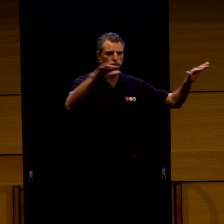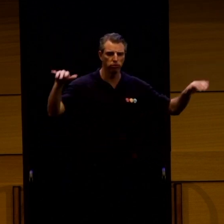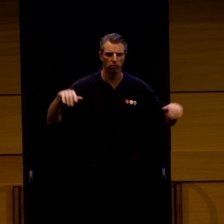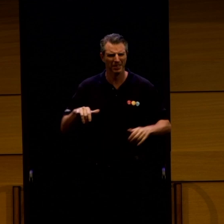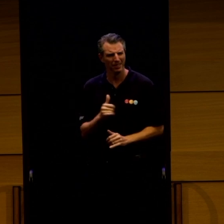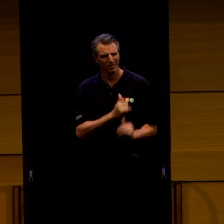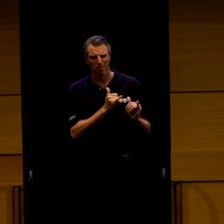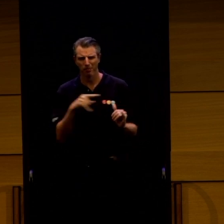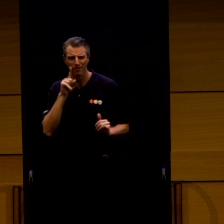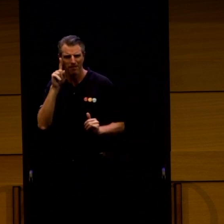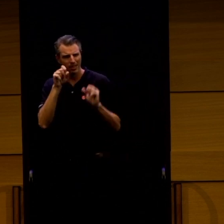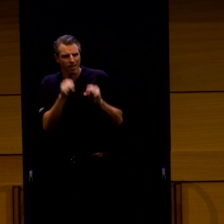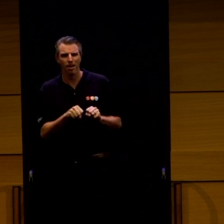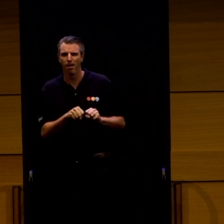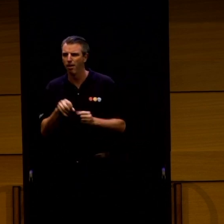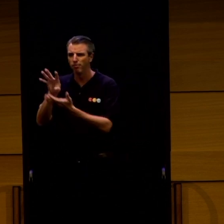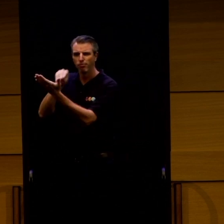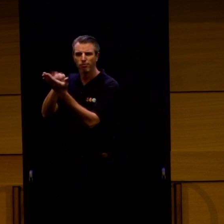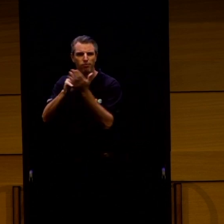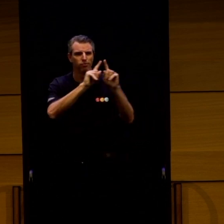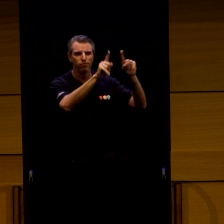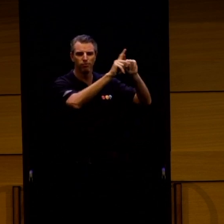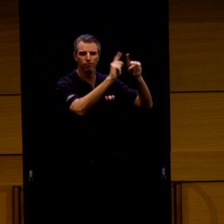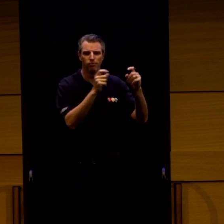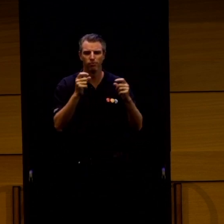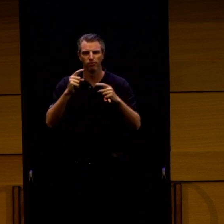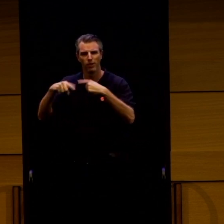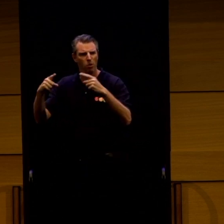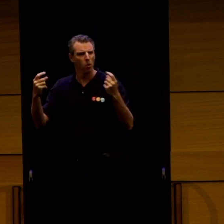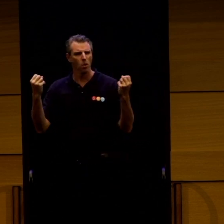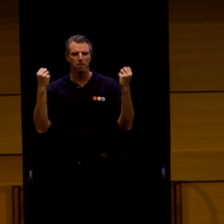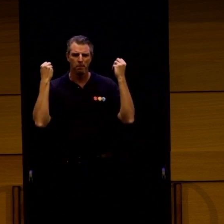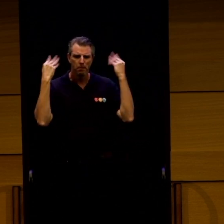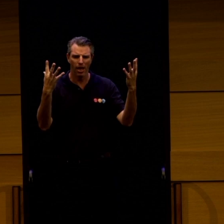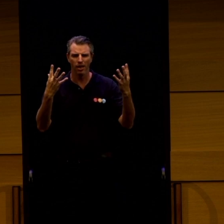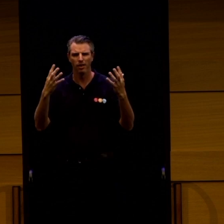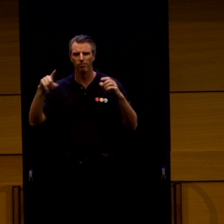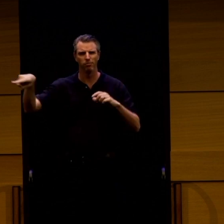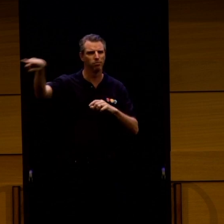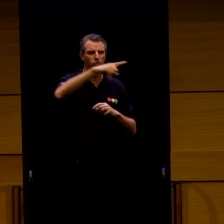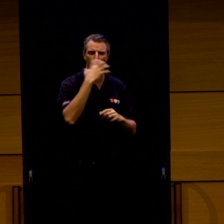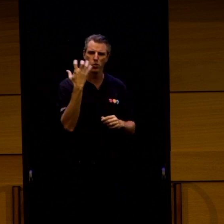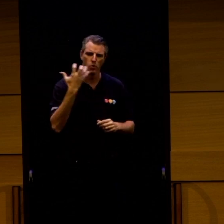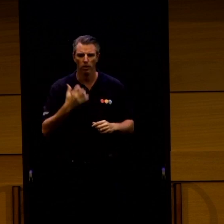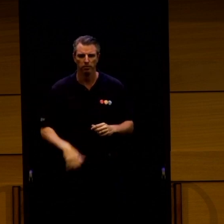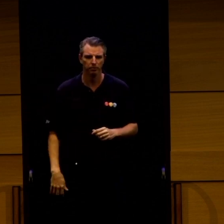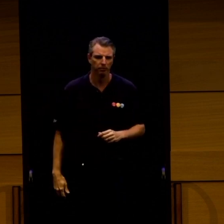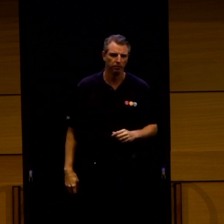Deaf people can learn to do the same thing. It's just incredible.